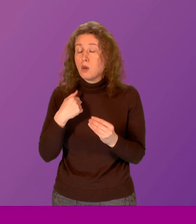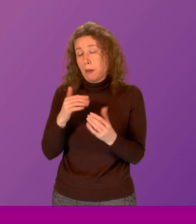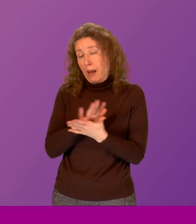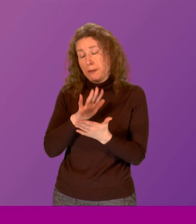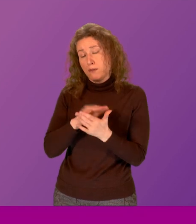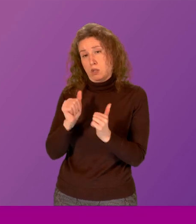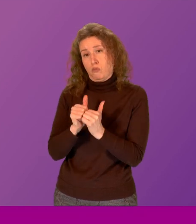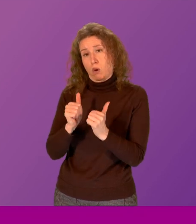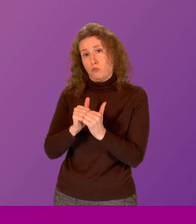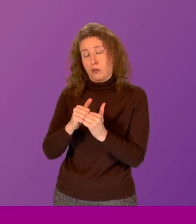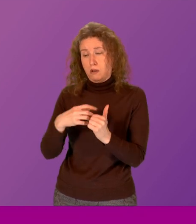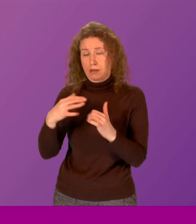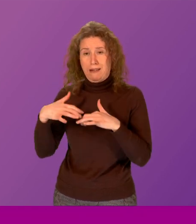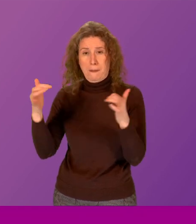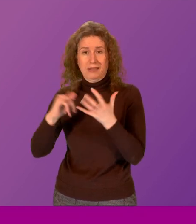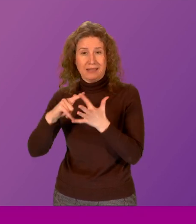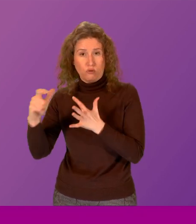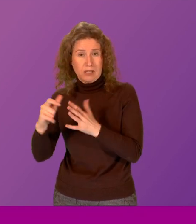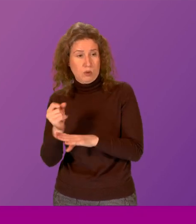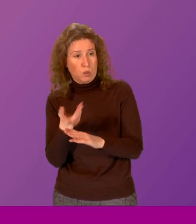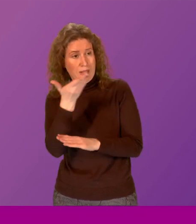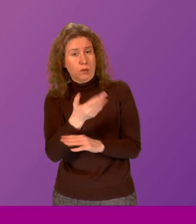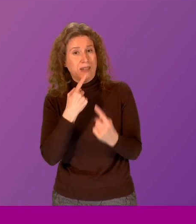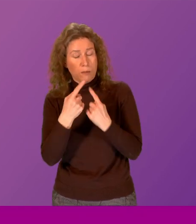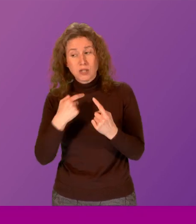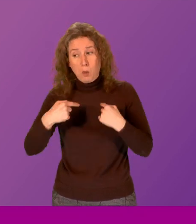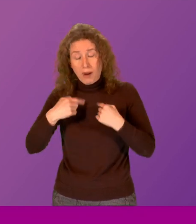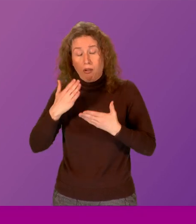write to Collette Stevenson with details, but we are investing in the manufacturing